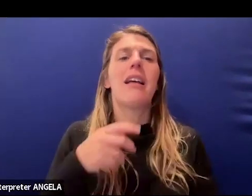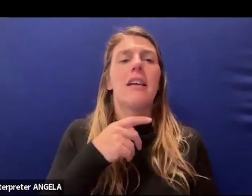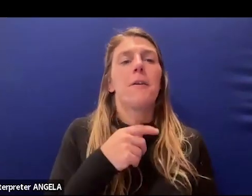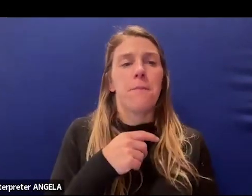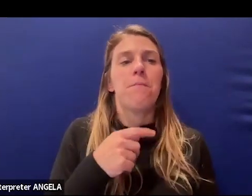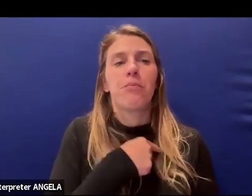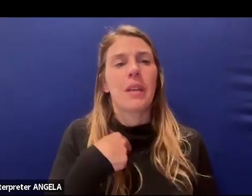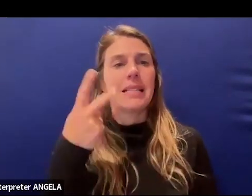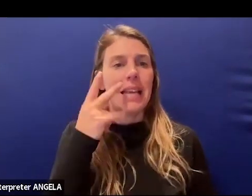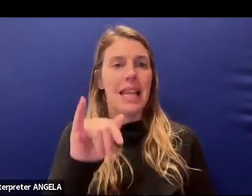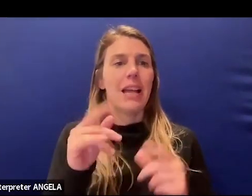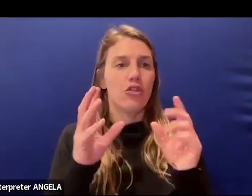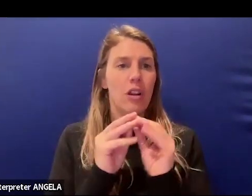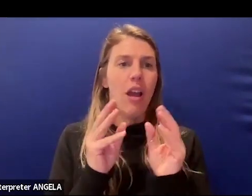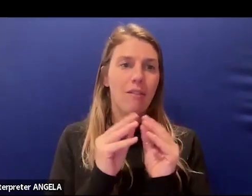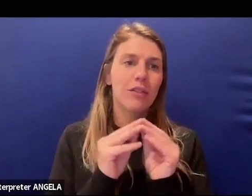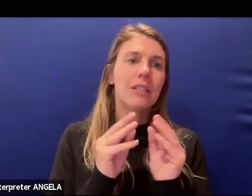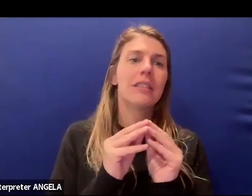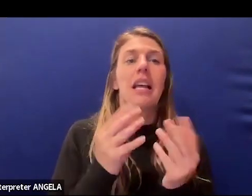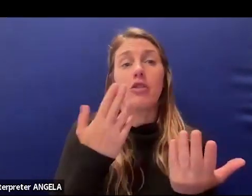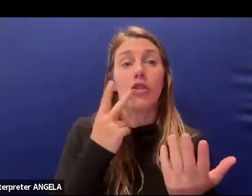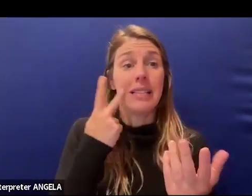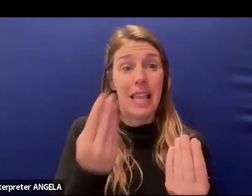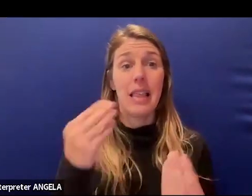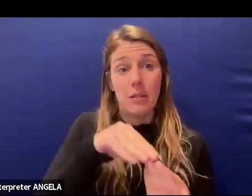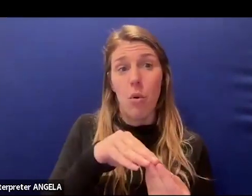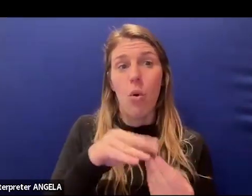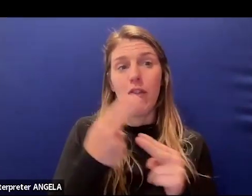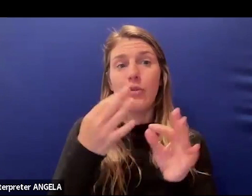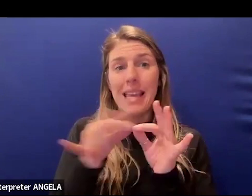sessions at conferences. It would be great to see it more, but again,